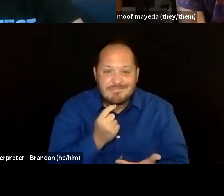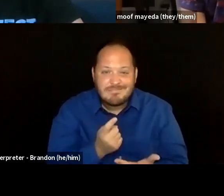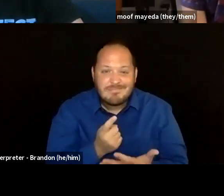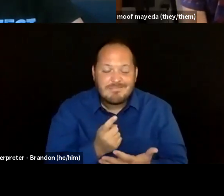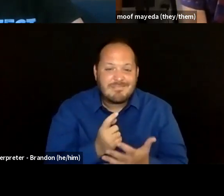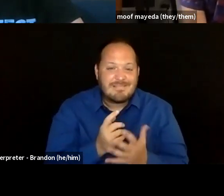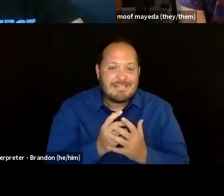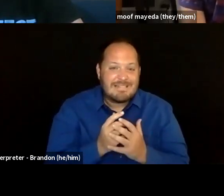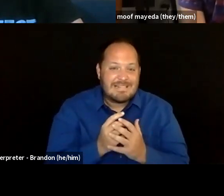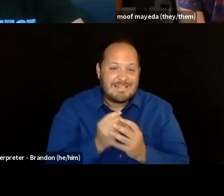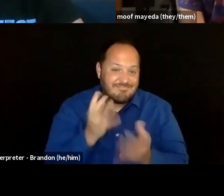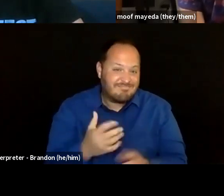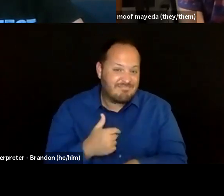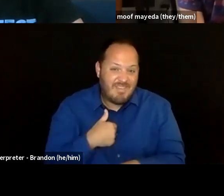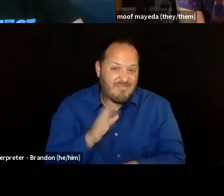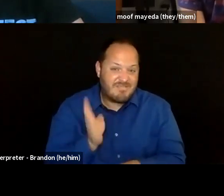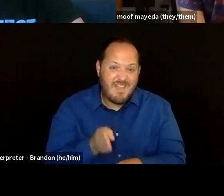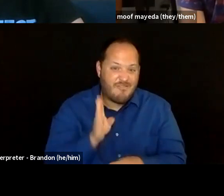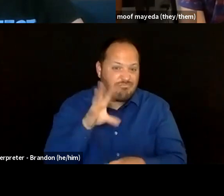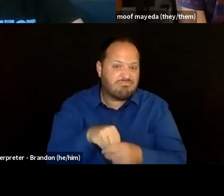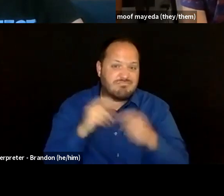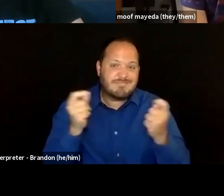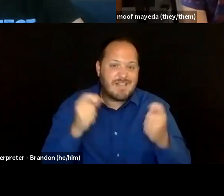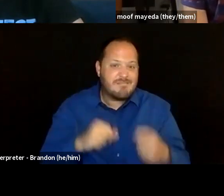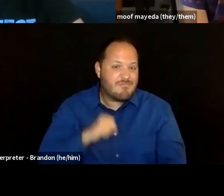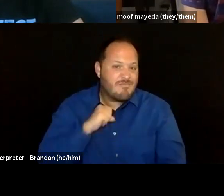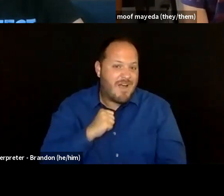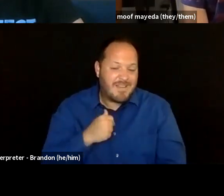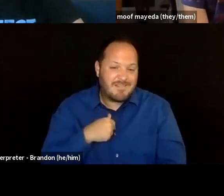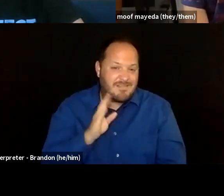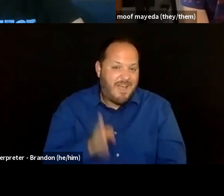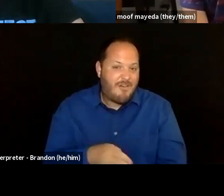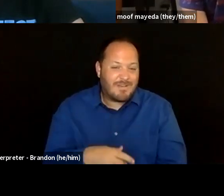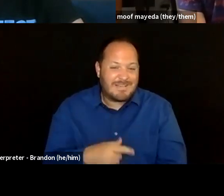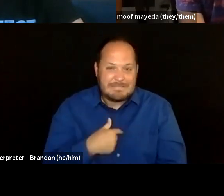I'd say for me, I -- I've gone to Pride in Portland a